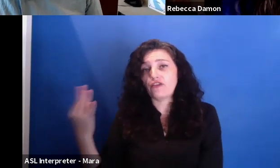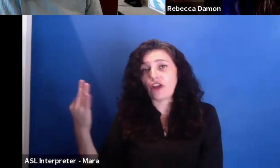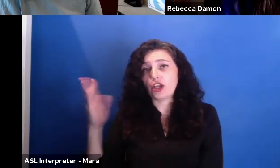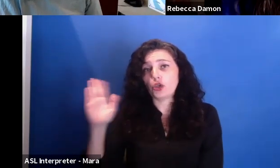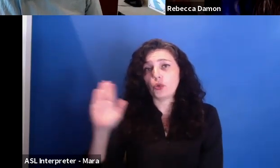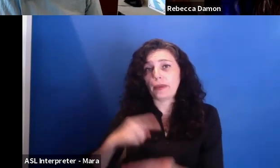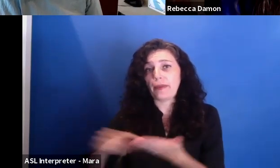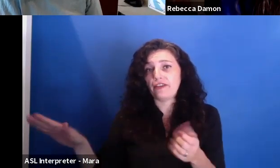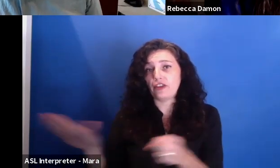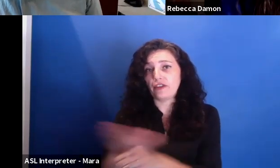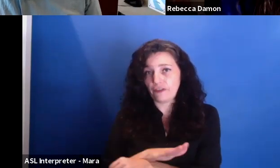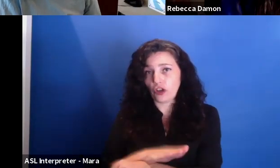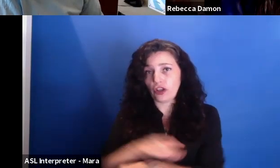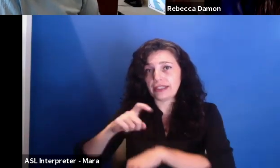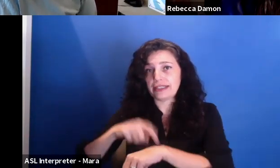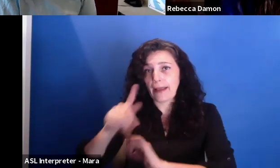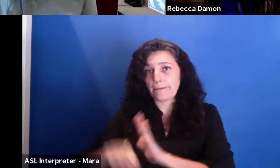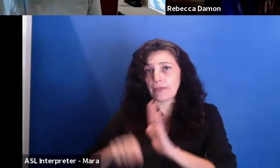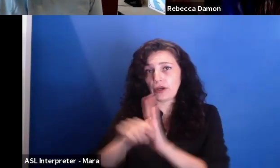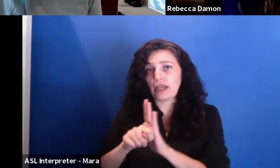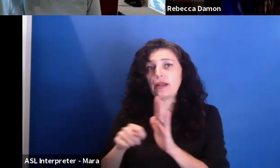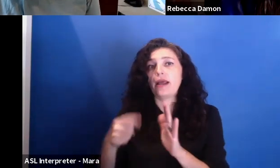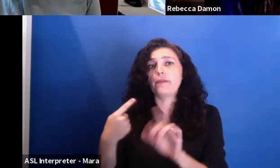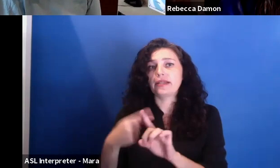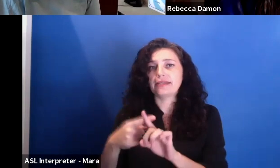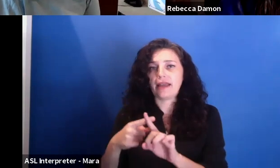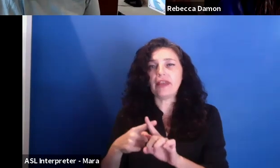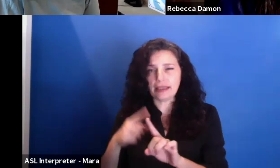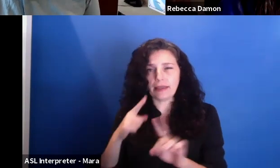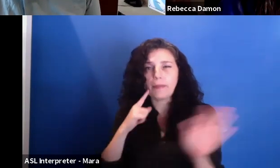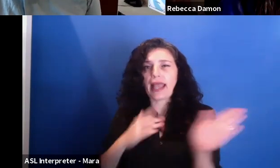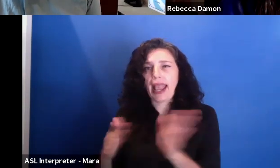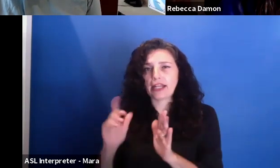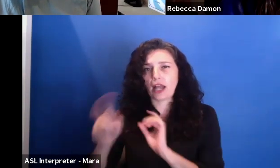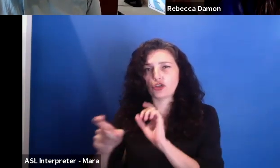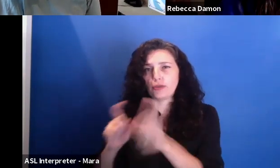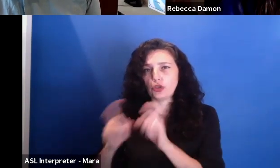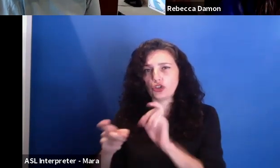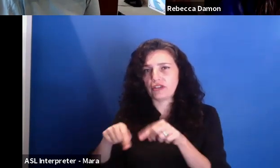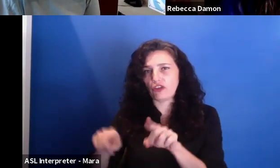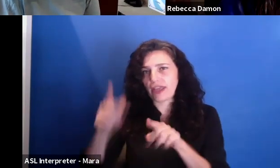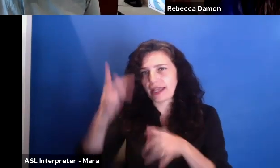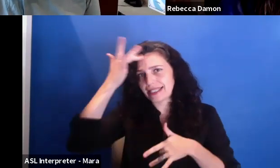And you'll receive benefit plan contributions on that sick leave payment as well. And that's true also for day performers as well.